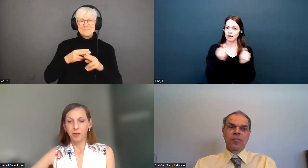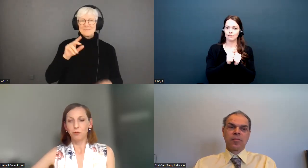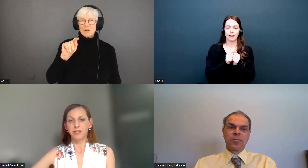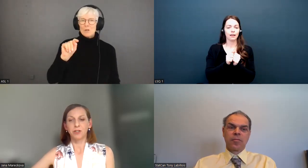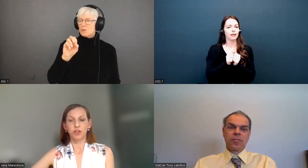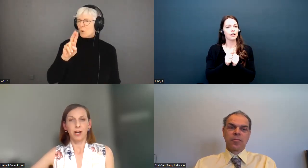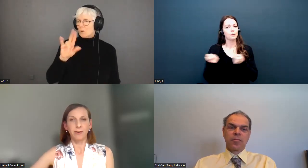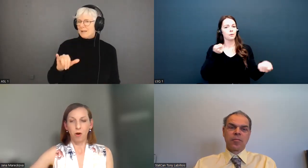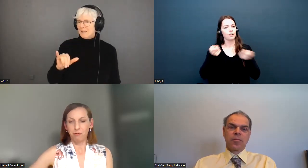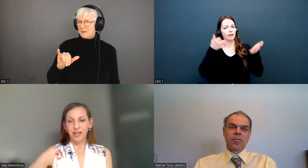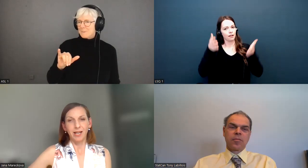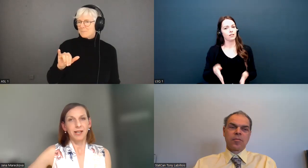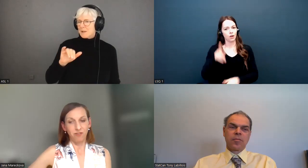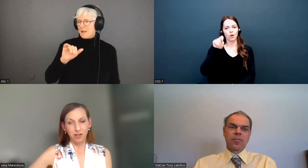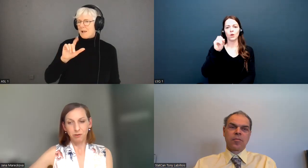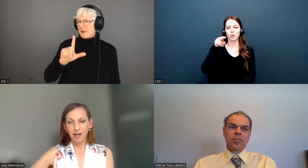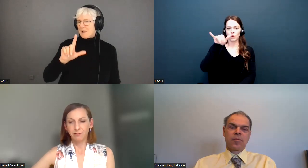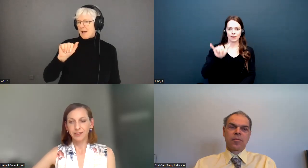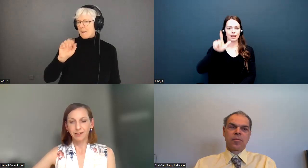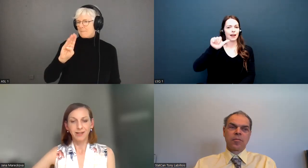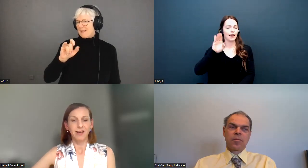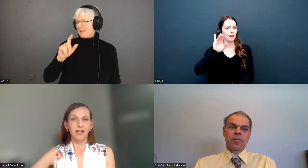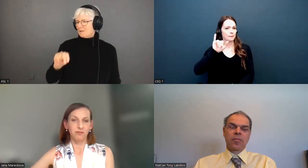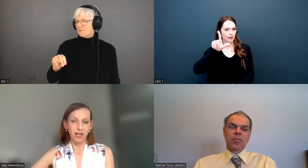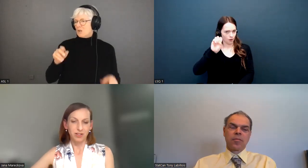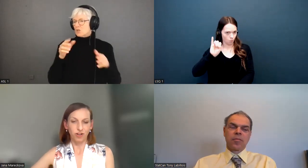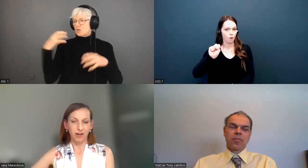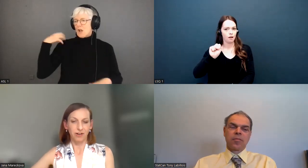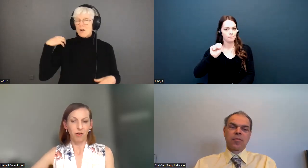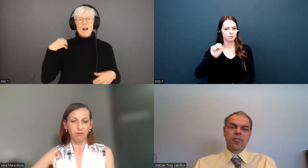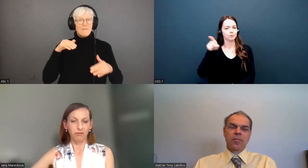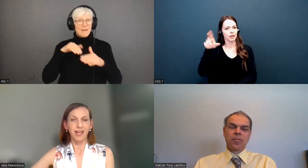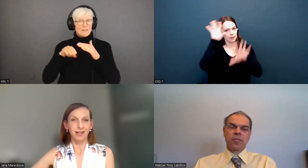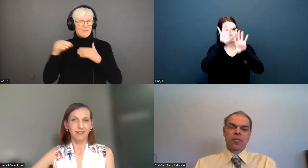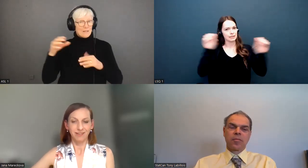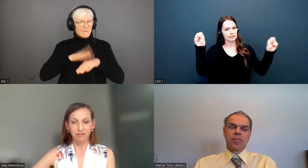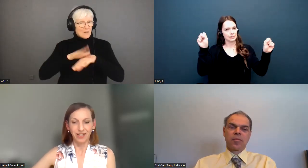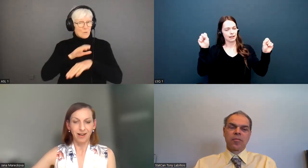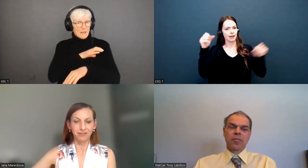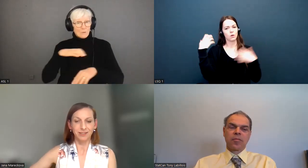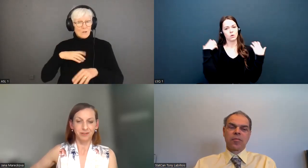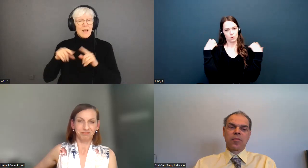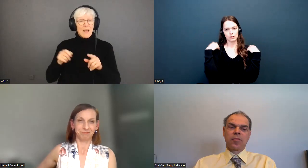who is the chair of the CAN Advisory Council and the Vice Chair of the CAN Governing Council.